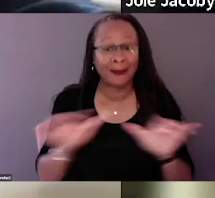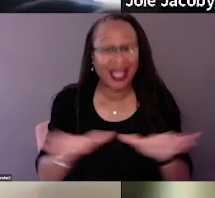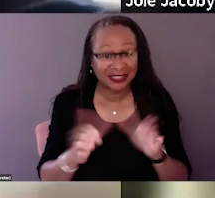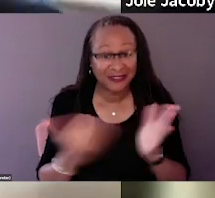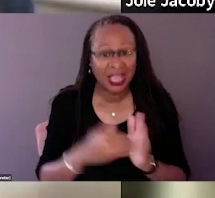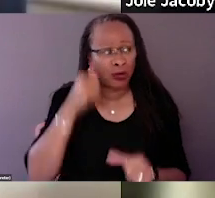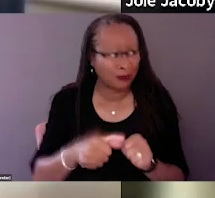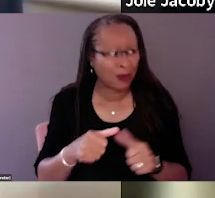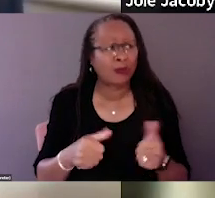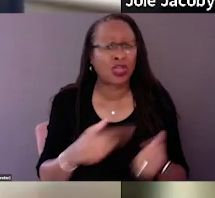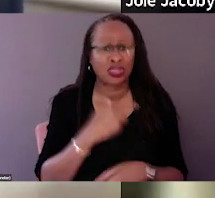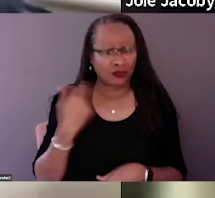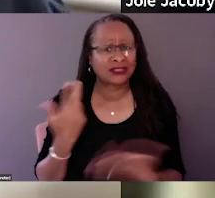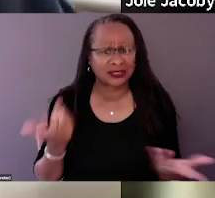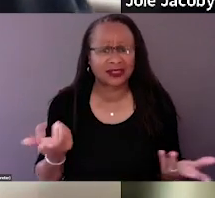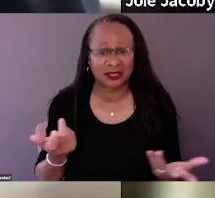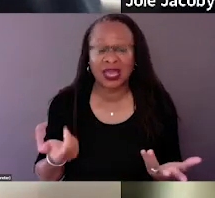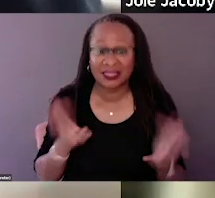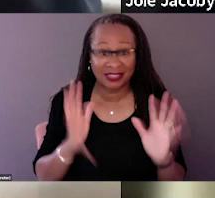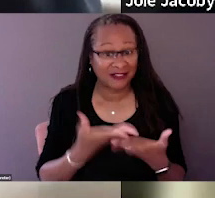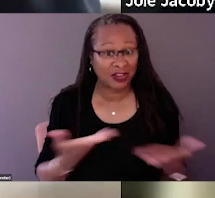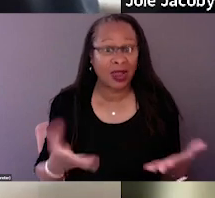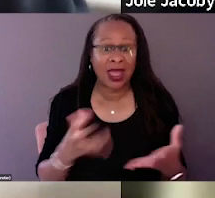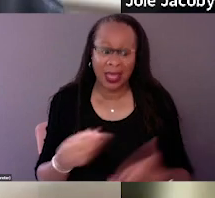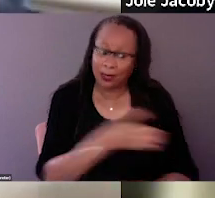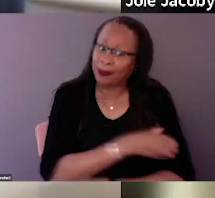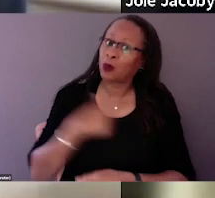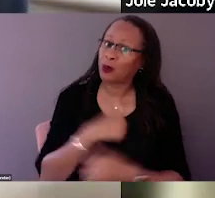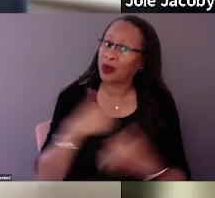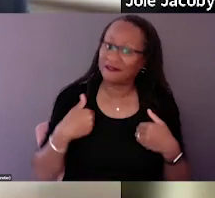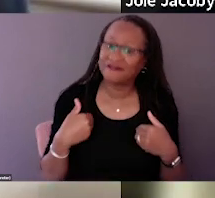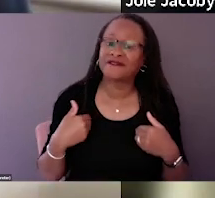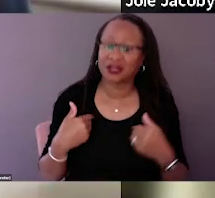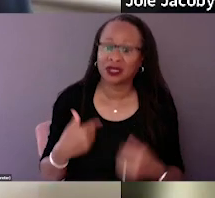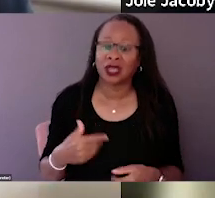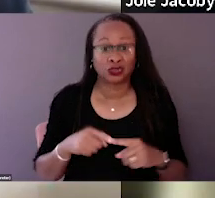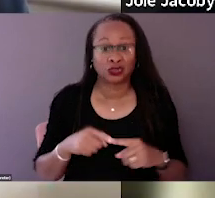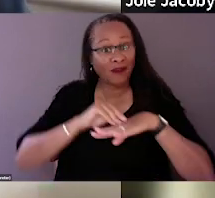that we have to affect what happens in terms of the election.